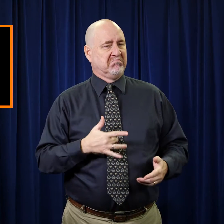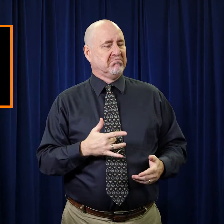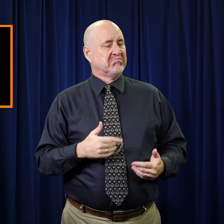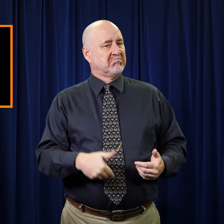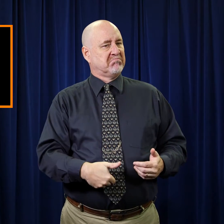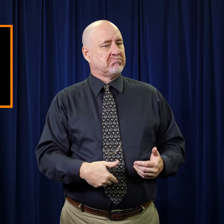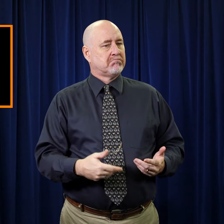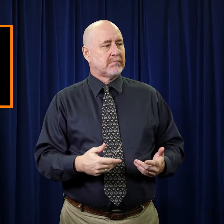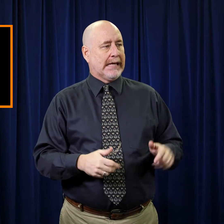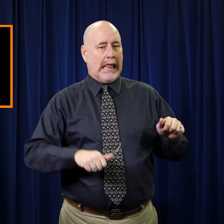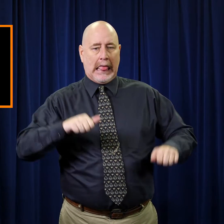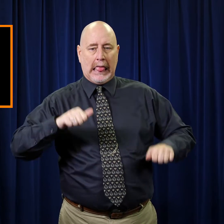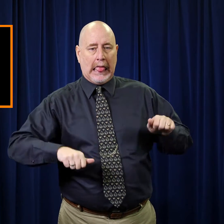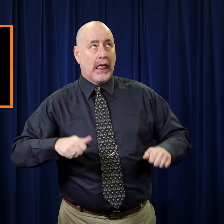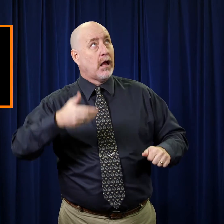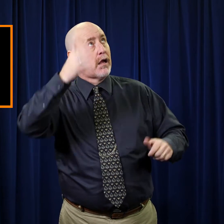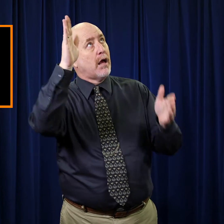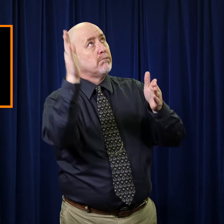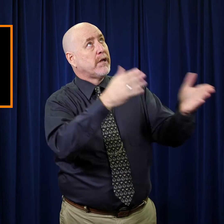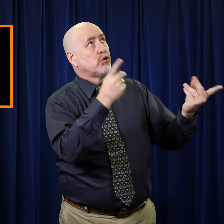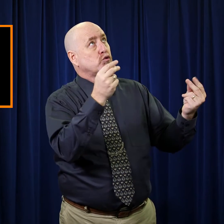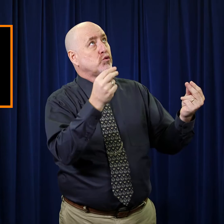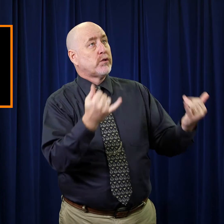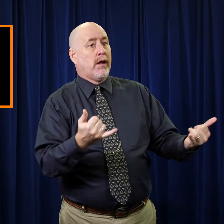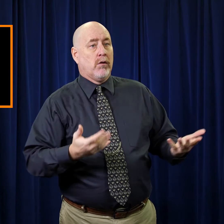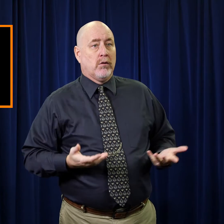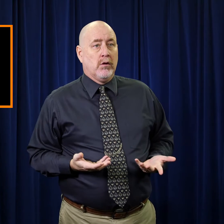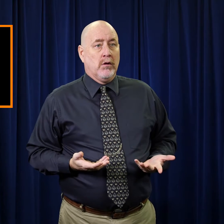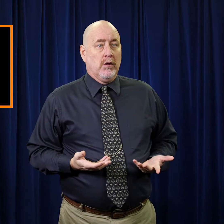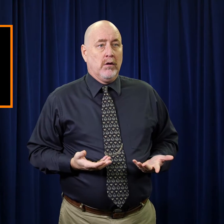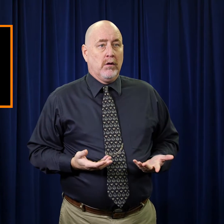I expect he wasn't sure what God was going to do right